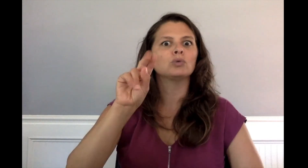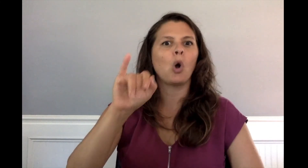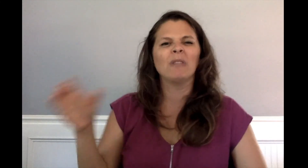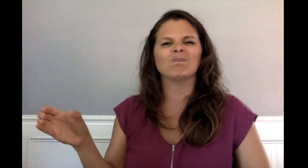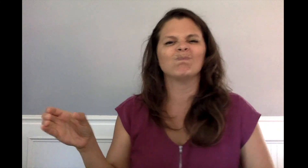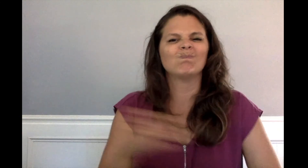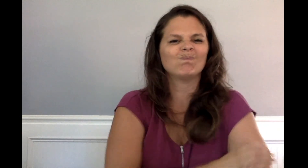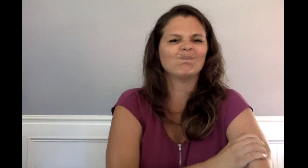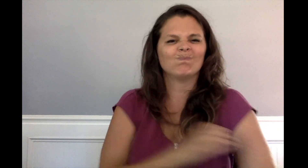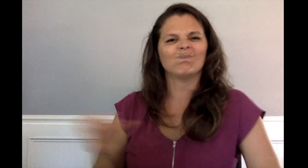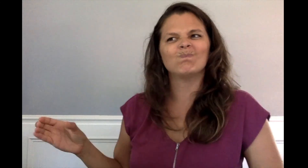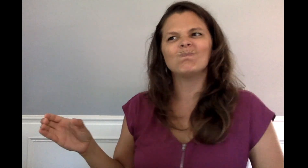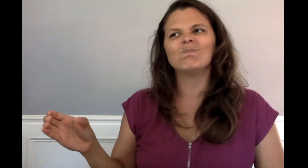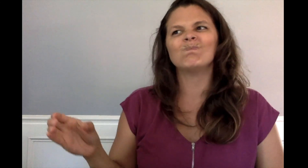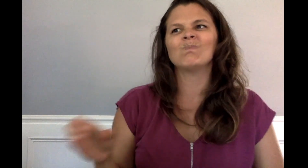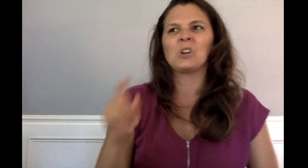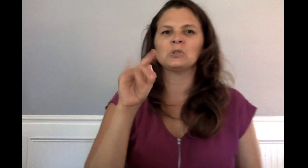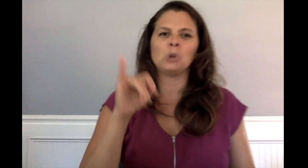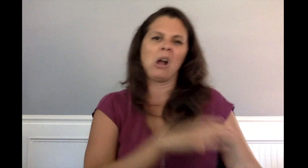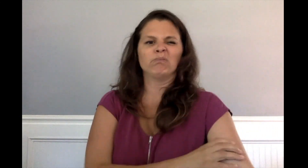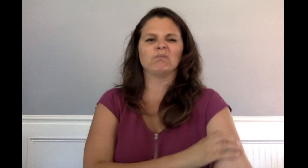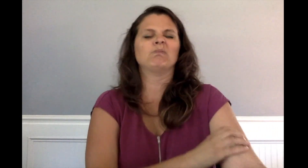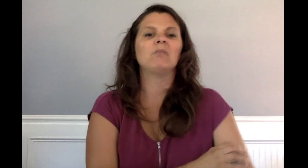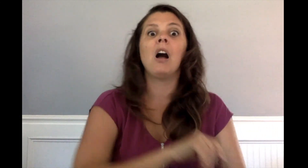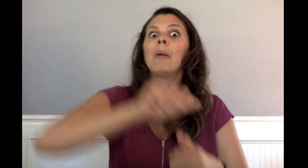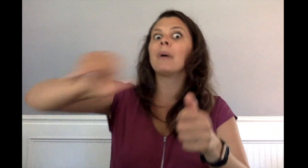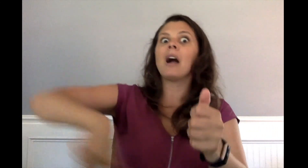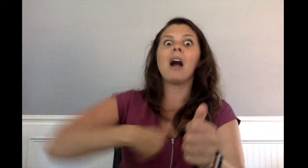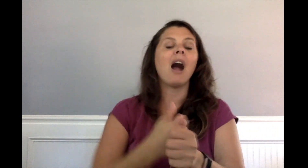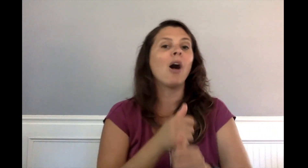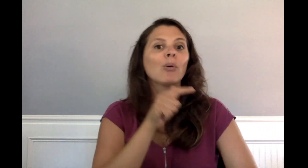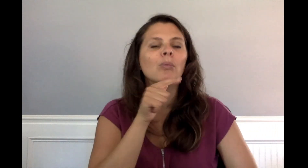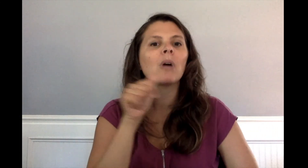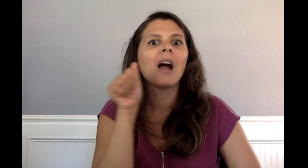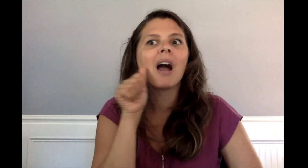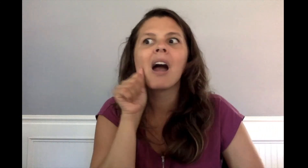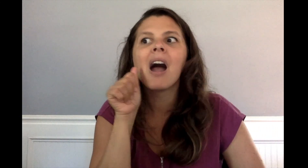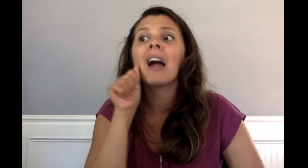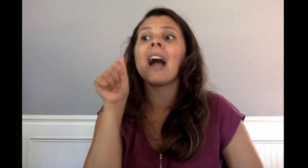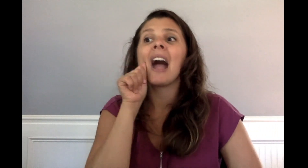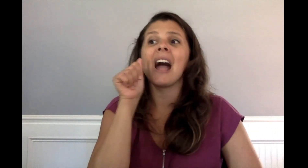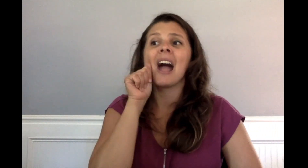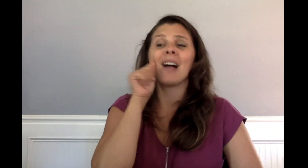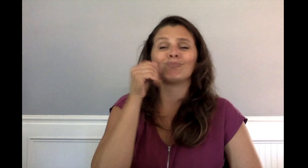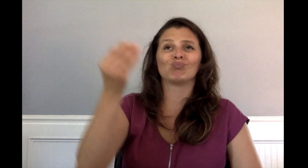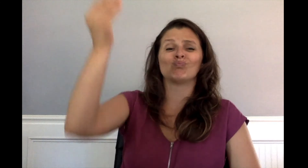She held Toni by the arm as Aggie followed behind them,